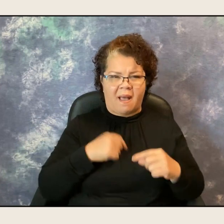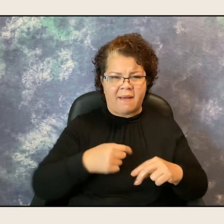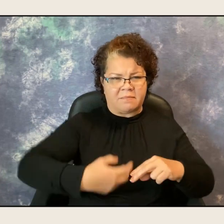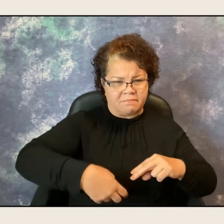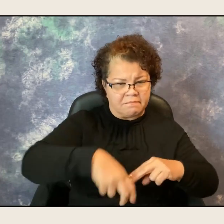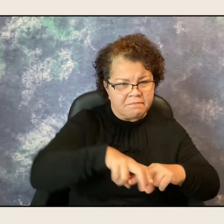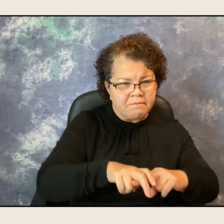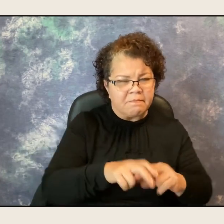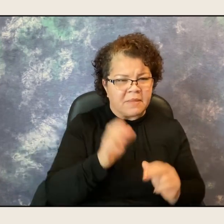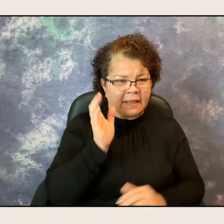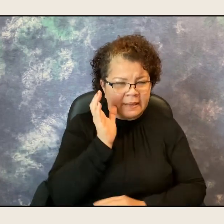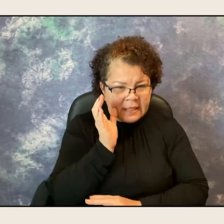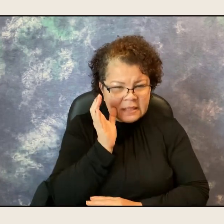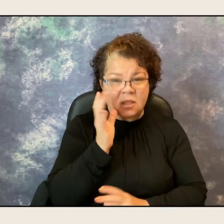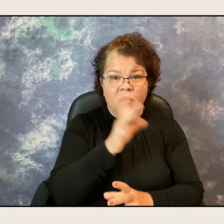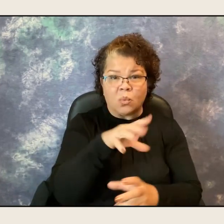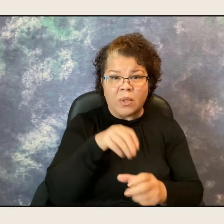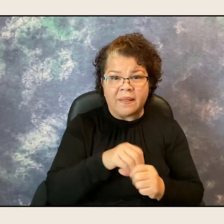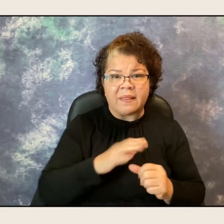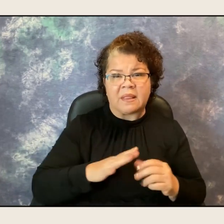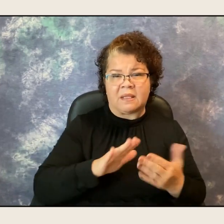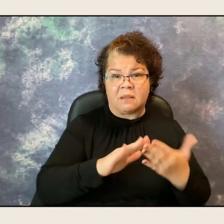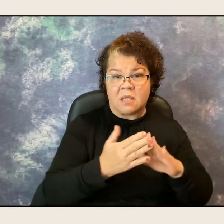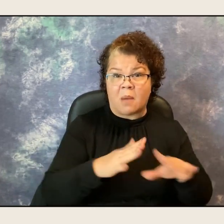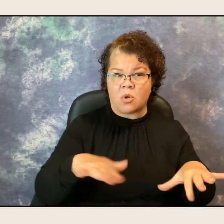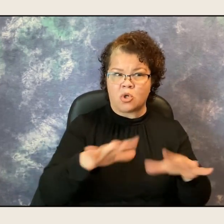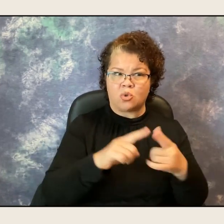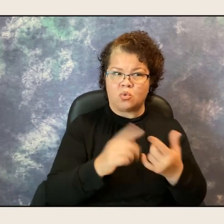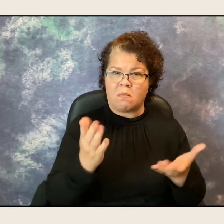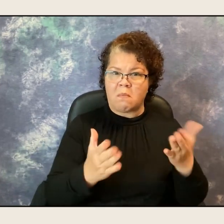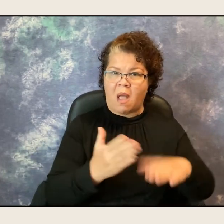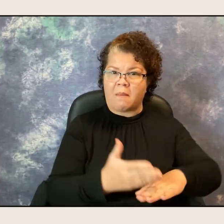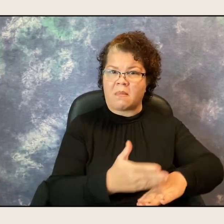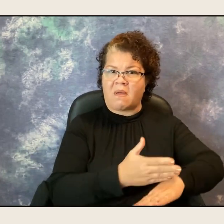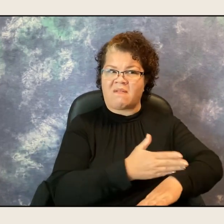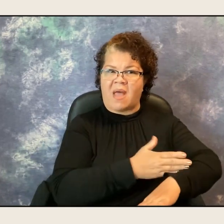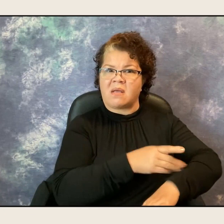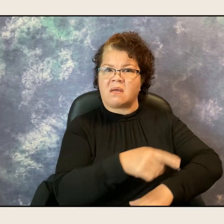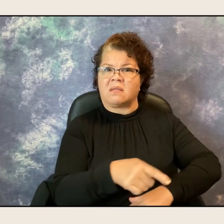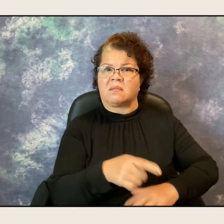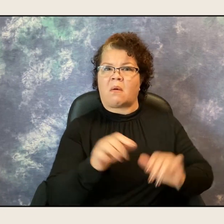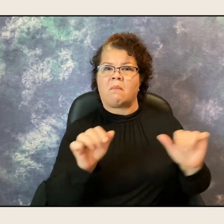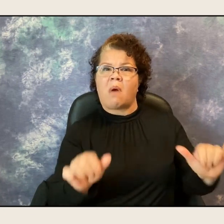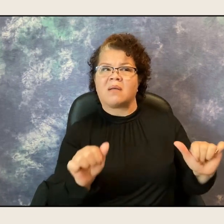to advance maybe possibilities that have not been considered.